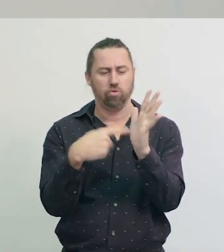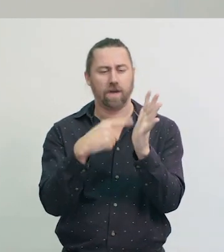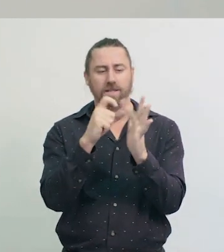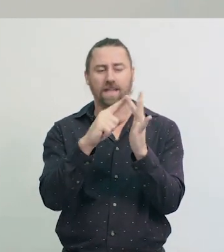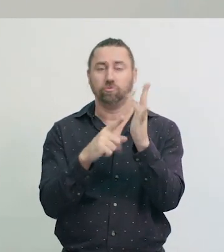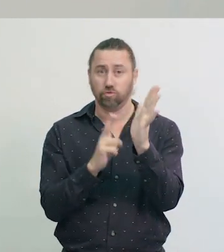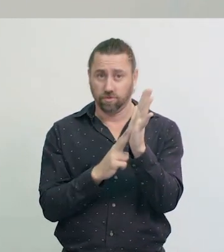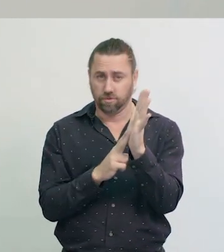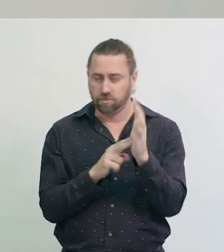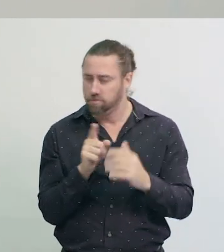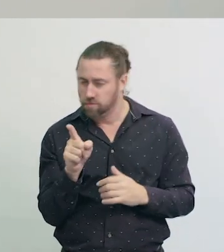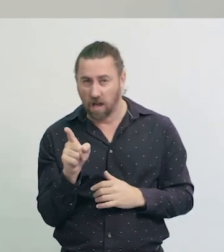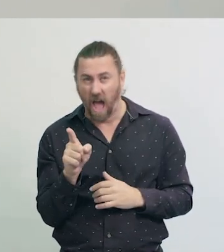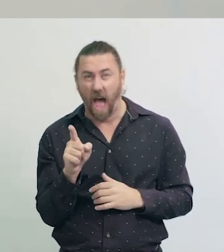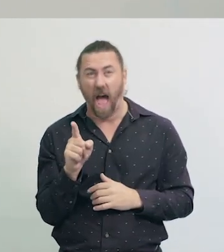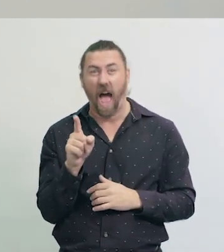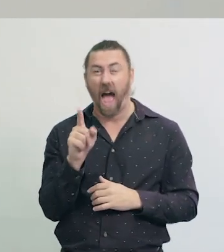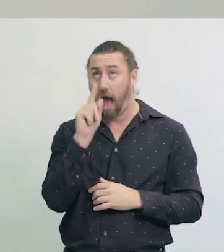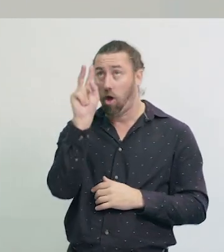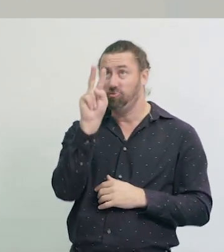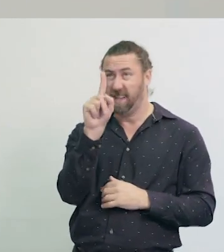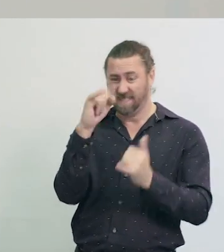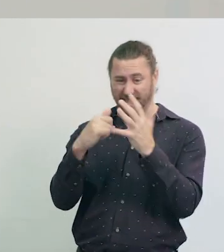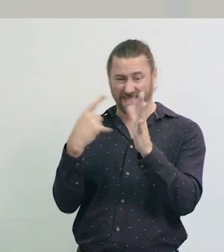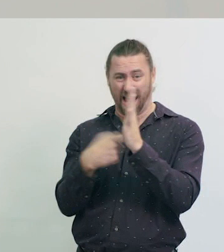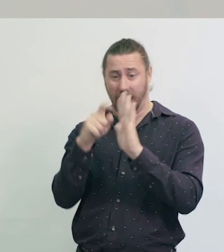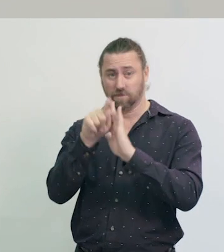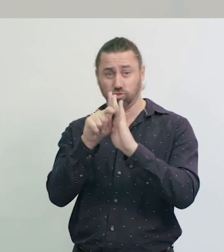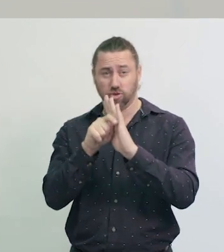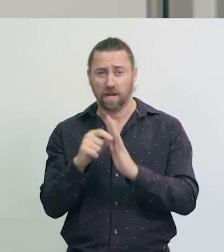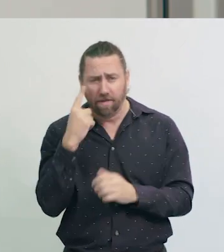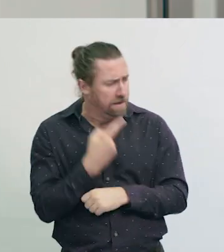scientists could read their temperature. Take a look at this thermometer.